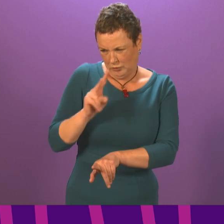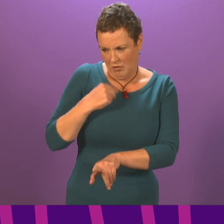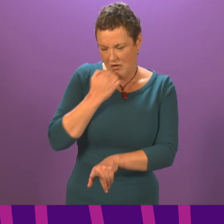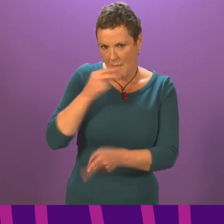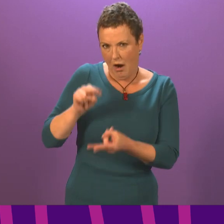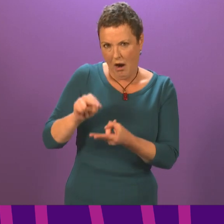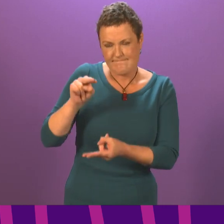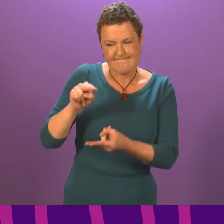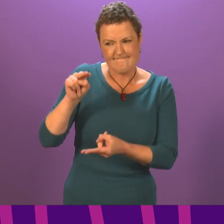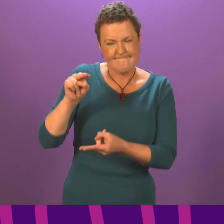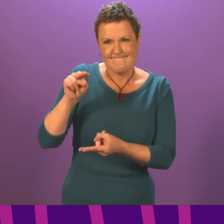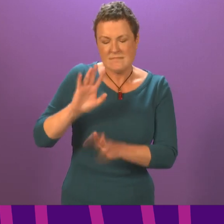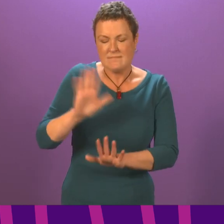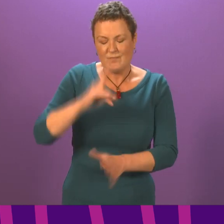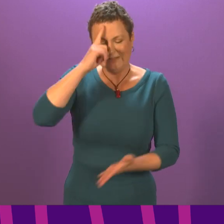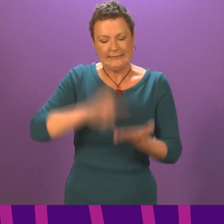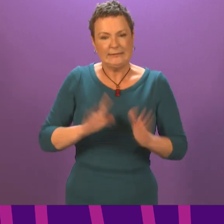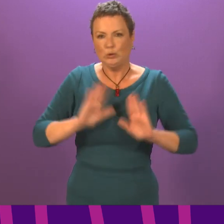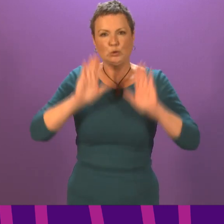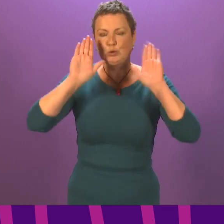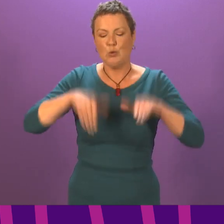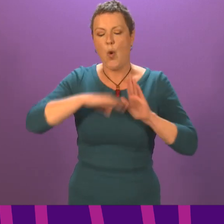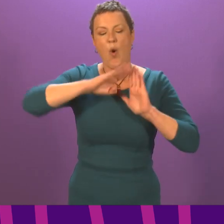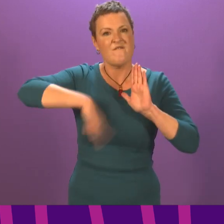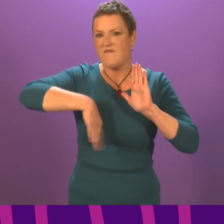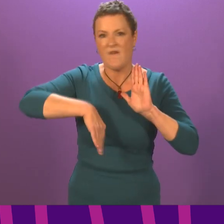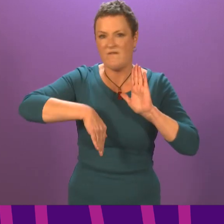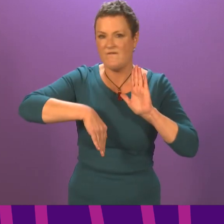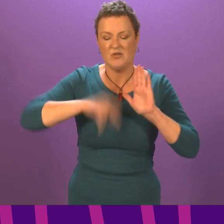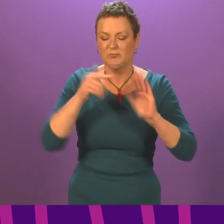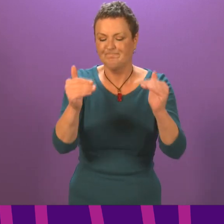we concluded that easing restrictions would not be sensible. Unfortunately, the continued